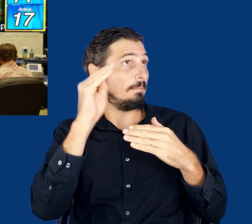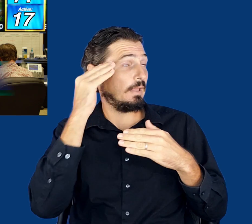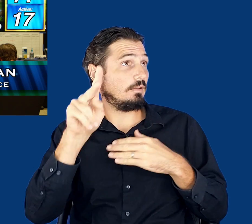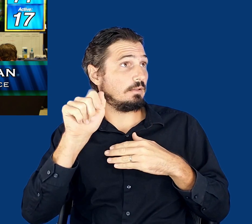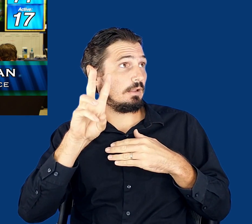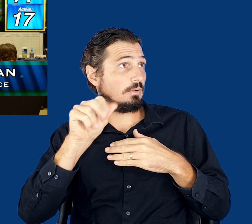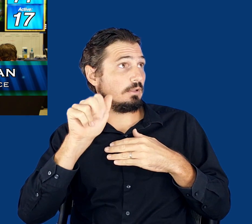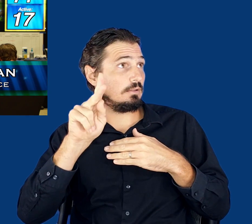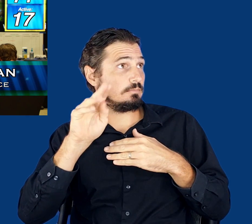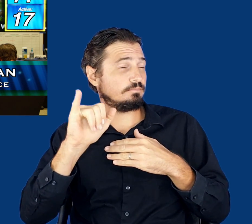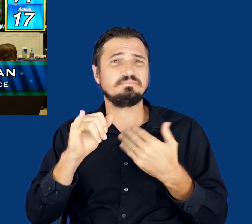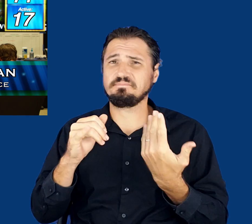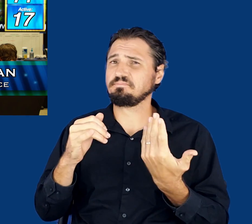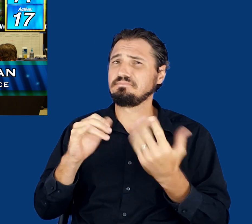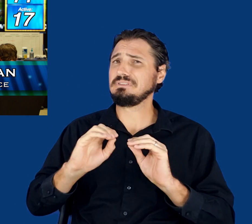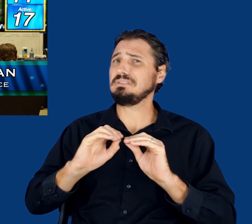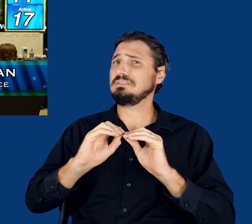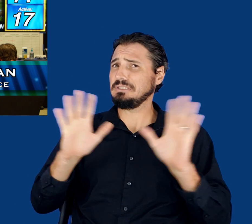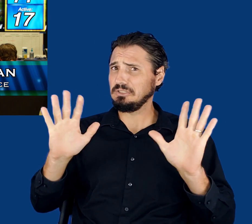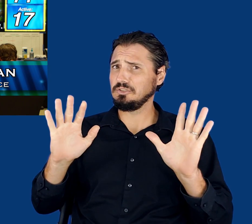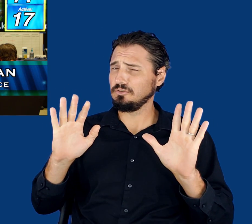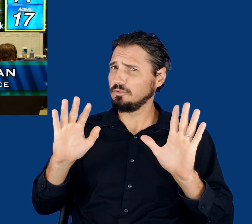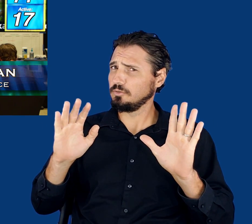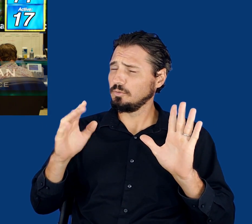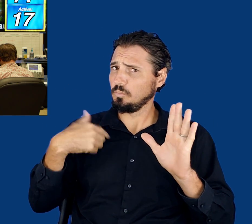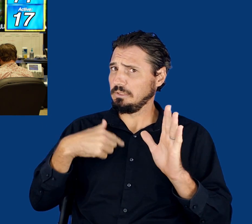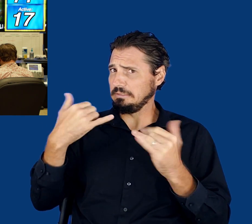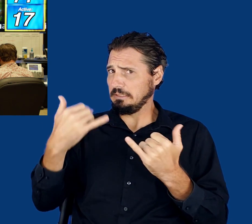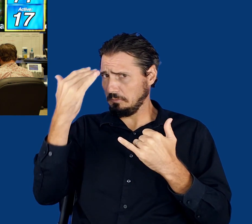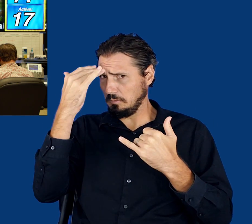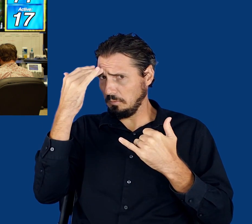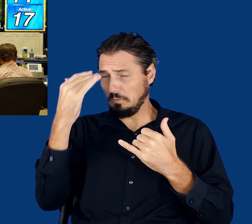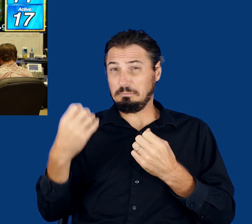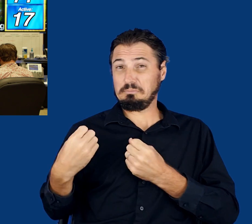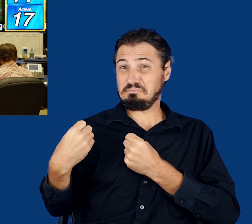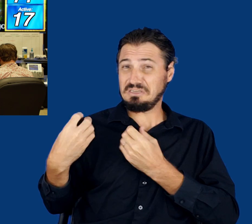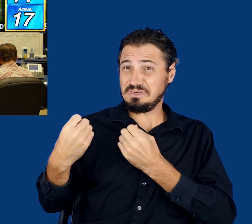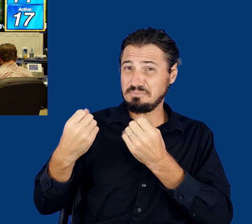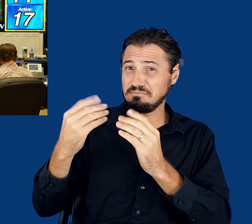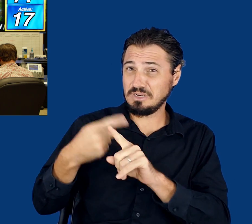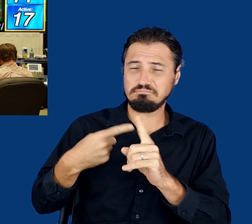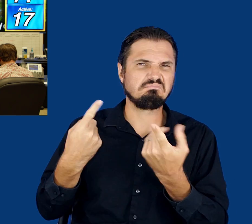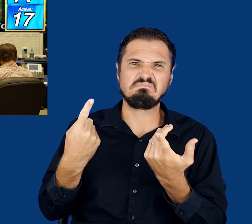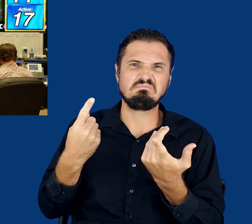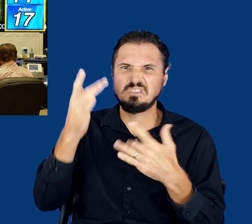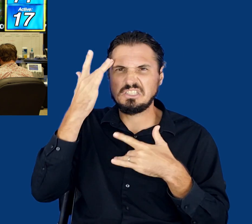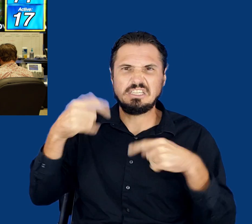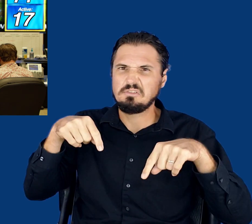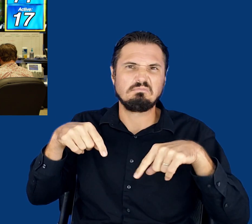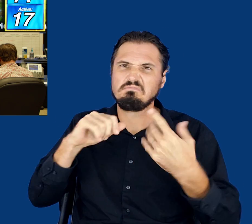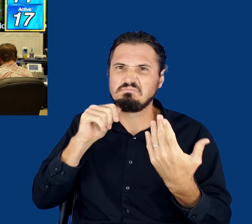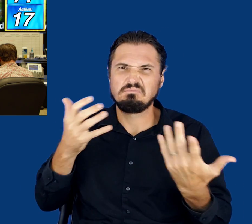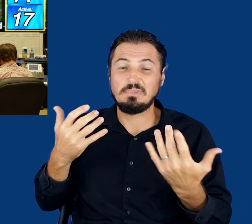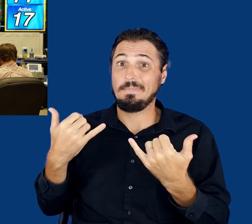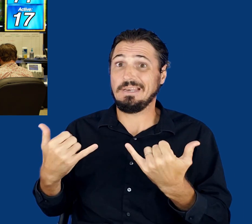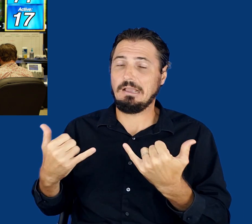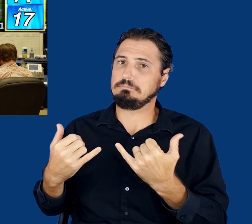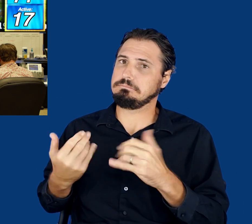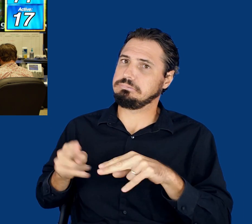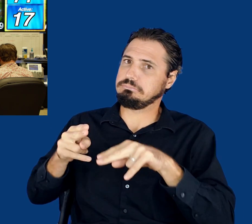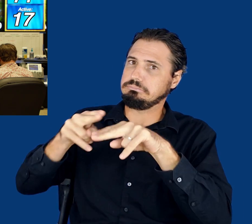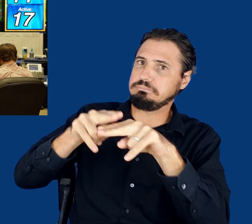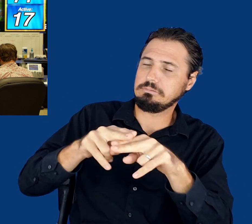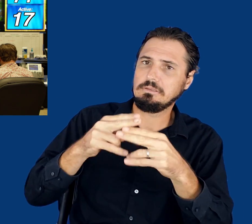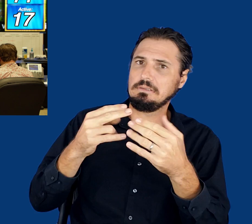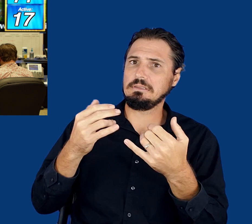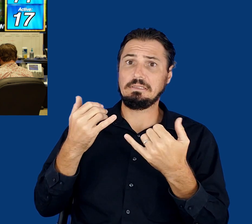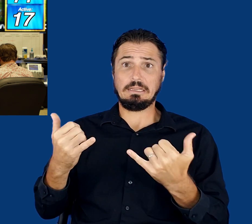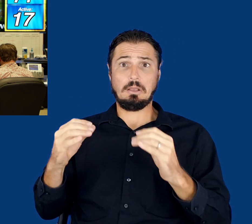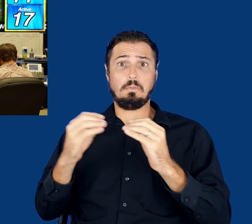It is clear that after many months with very little disease, COVID-19 is now rapidly increasing in our community. Since traveler restrictions were loosened, we have seen a dramatic rise in